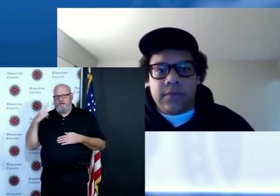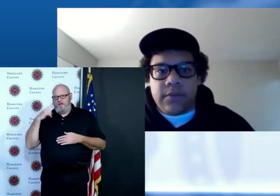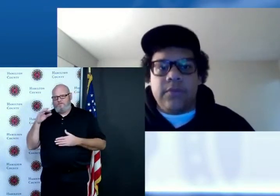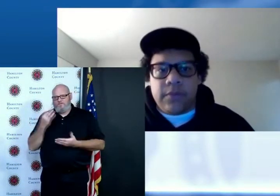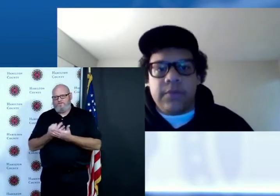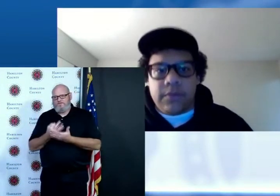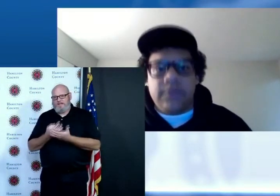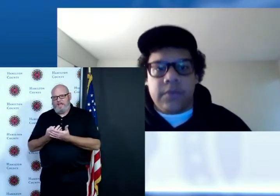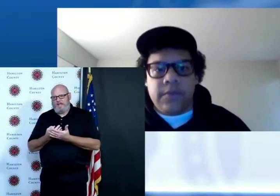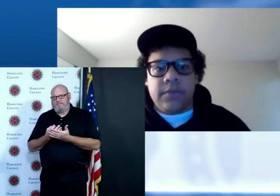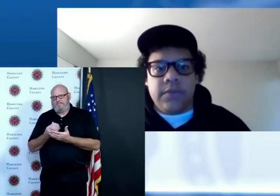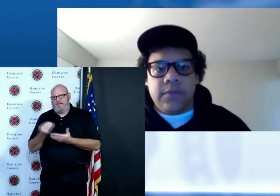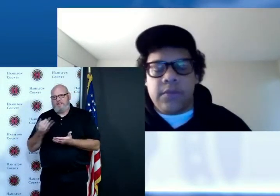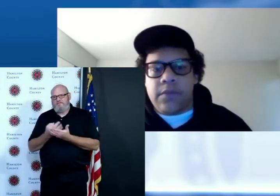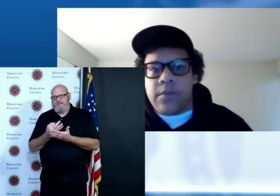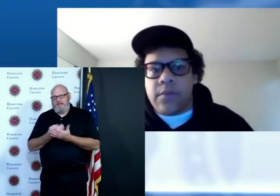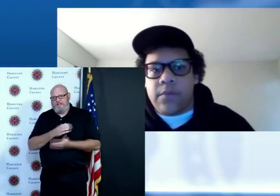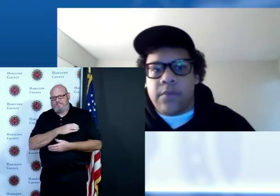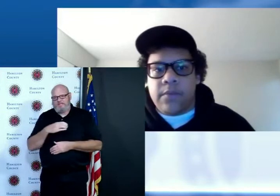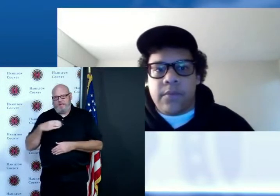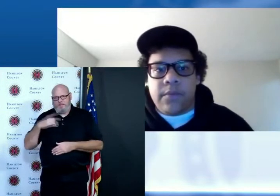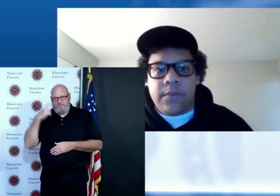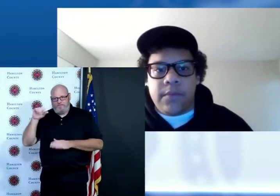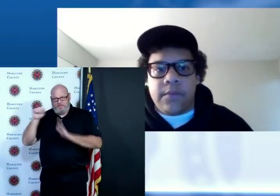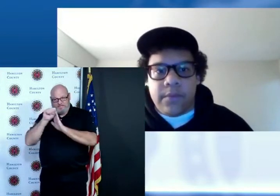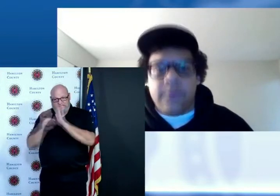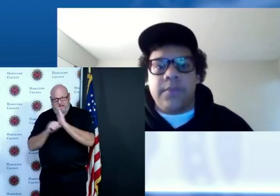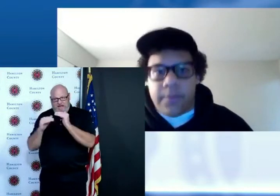at the state whenever they're dealing with a budget now and it's always